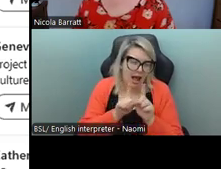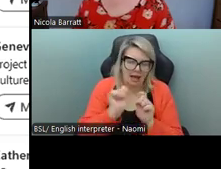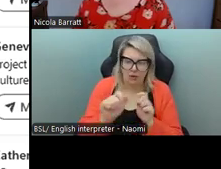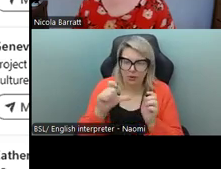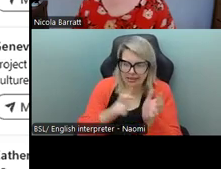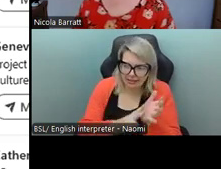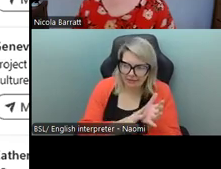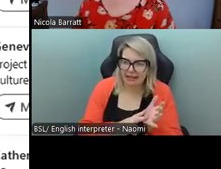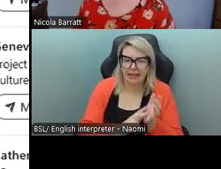through work.